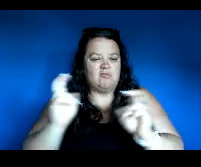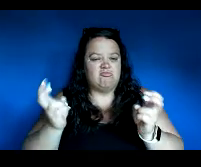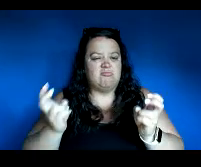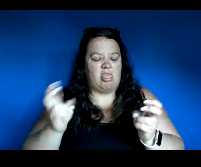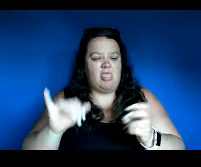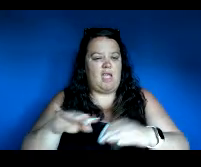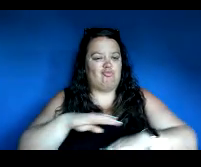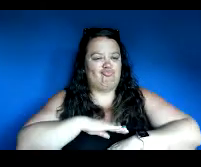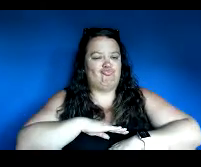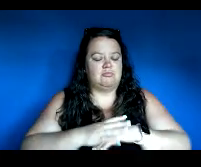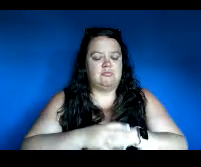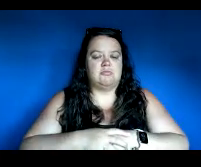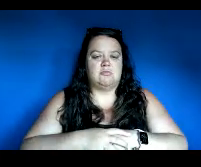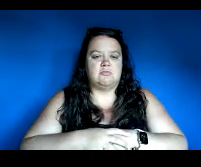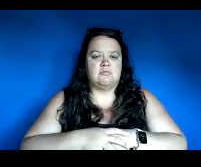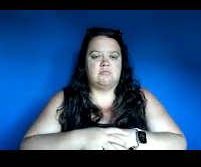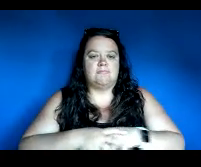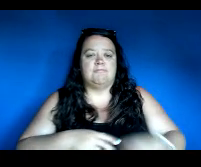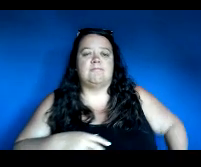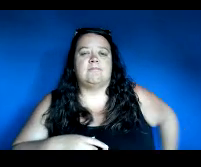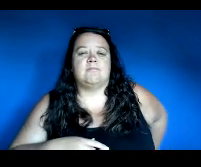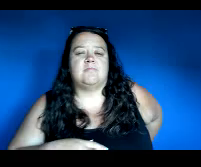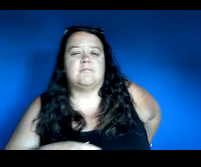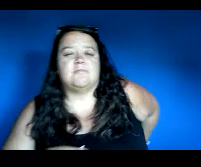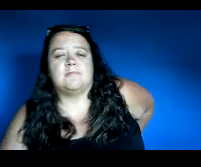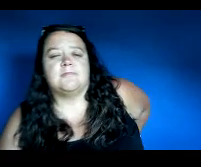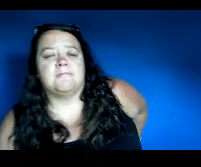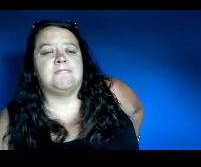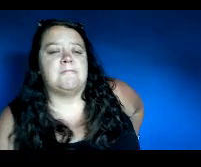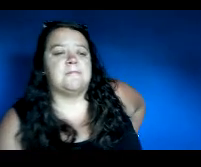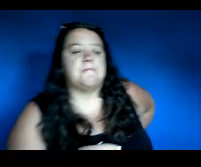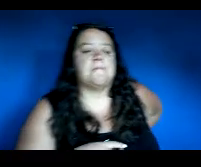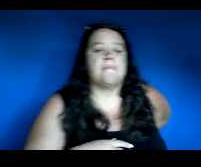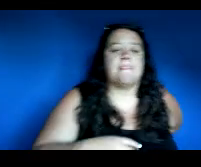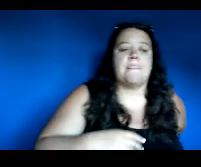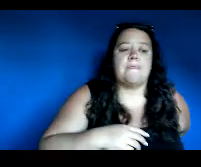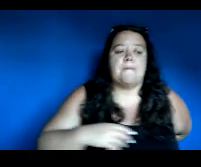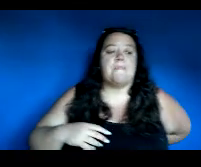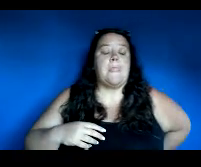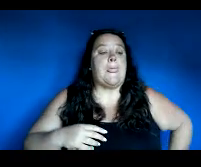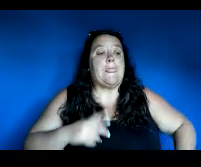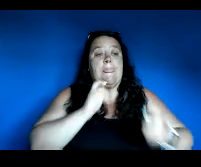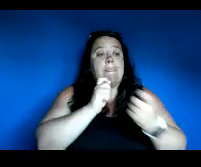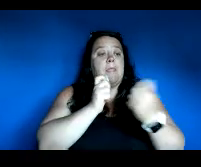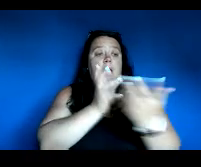Again, accommodations can find their way to lots of different settings.